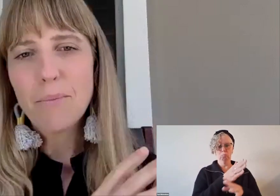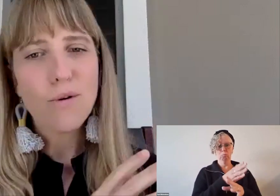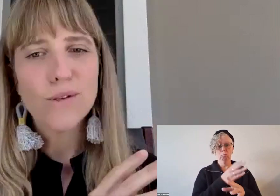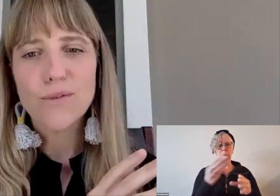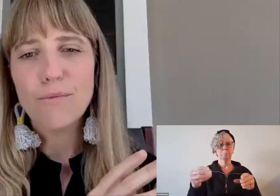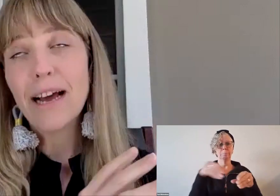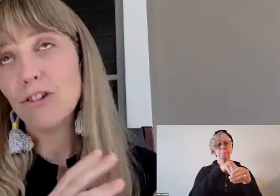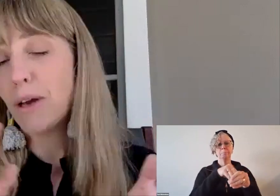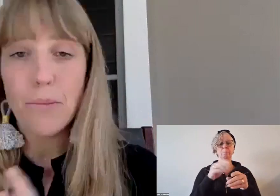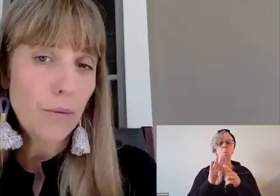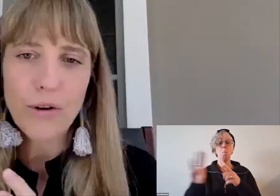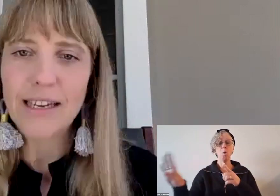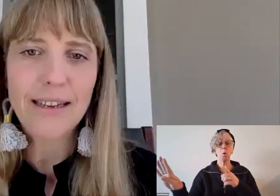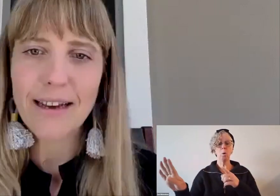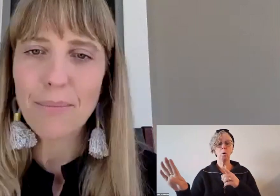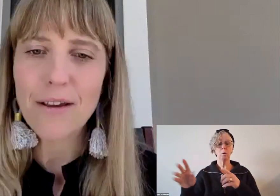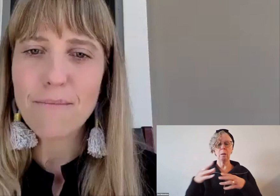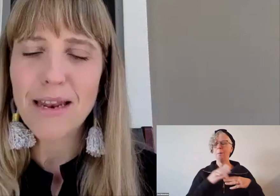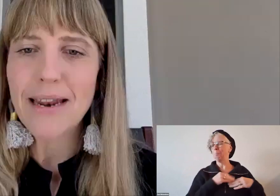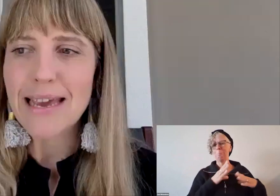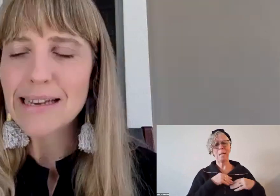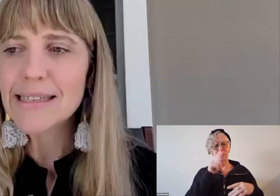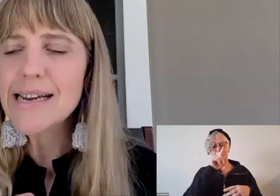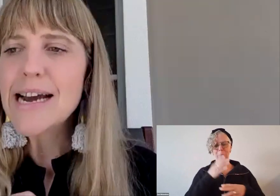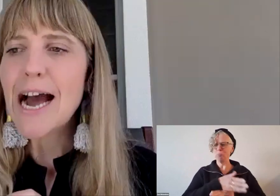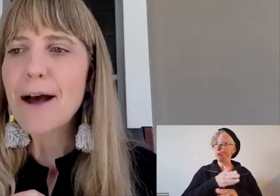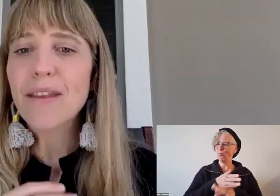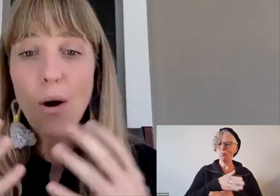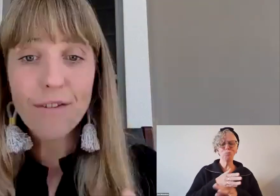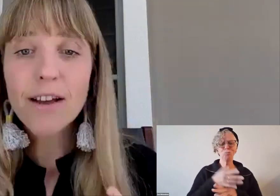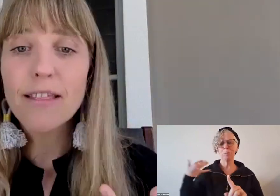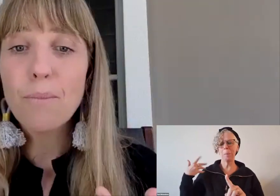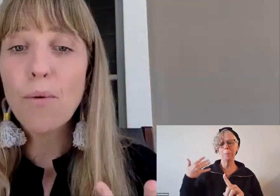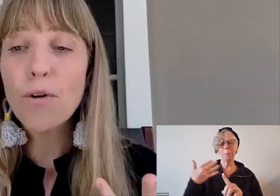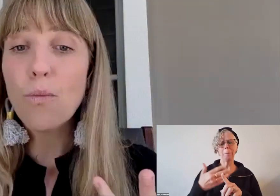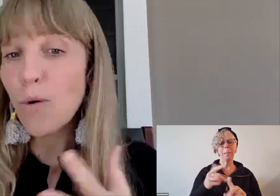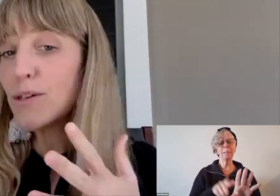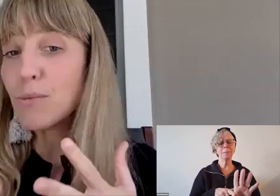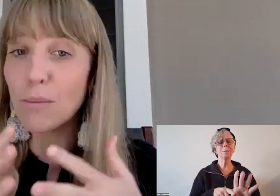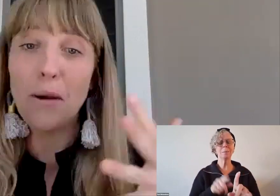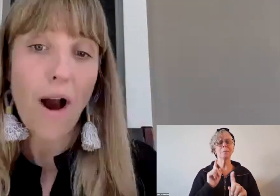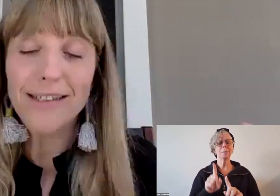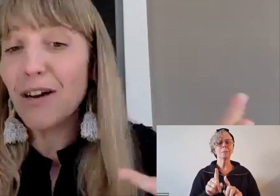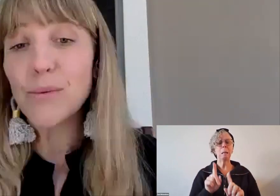That board was full of passionate people working in the company for many, many years. However, the board was predominantly white.